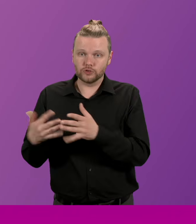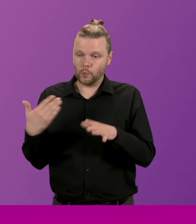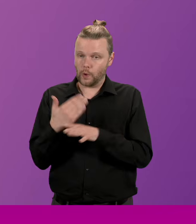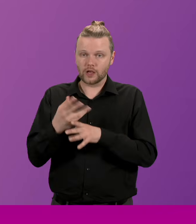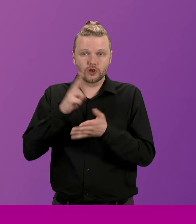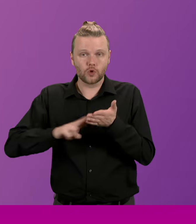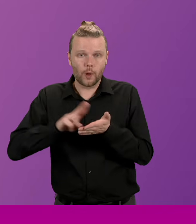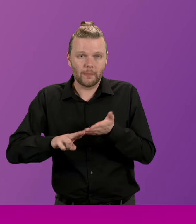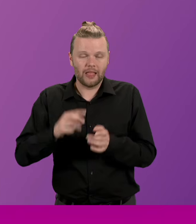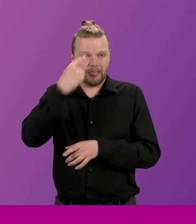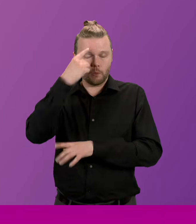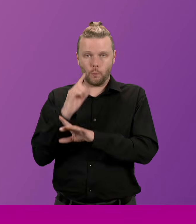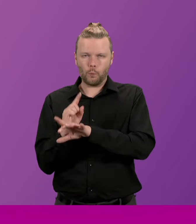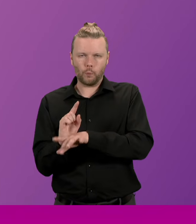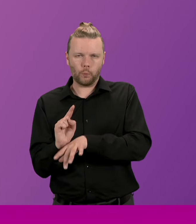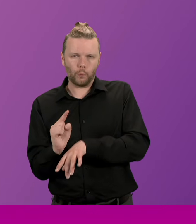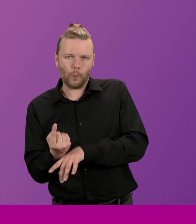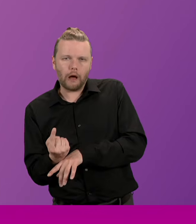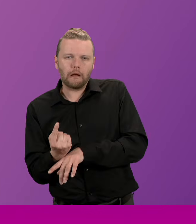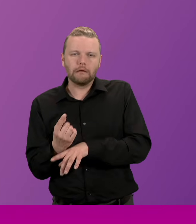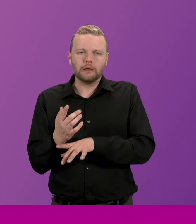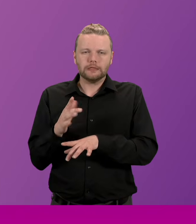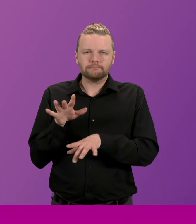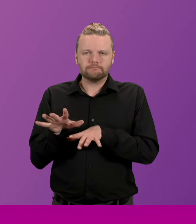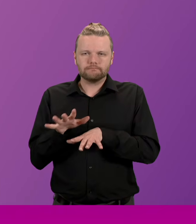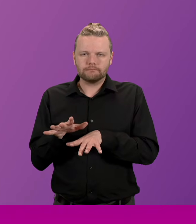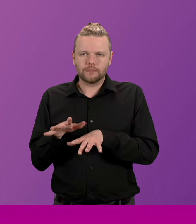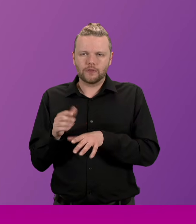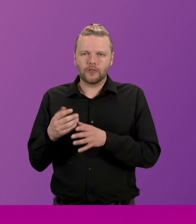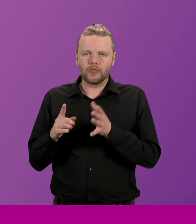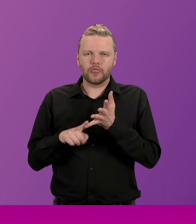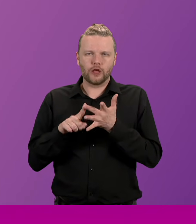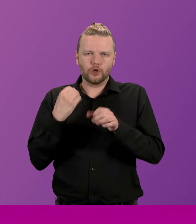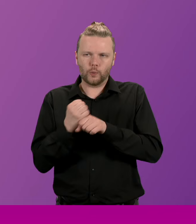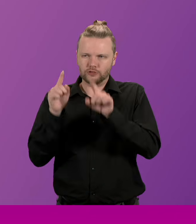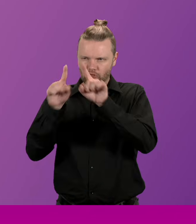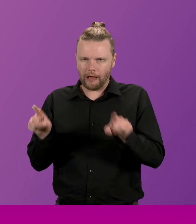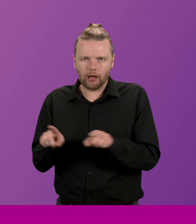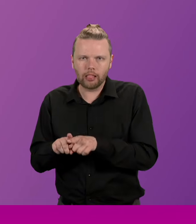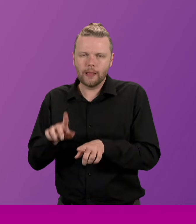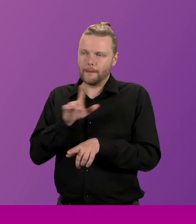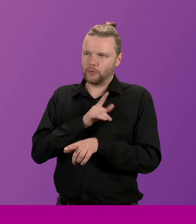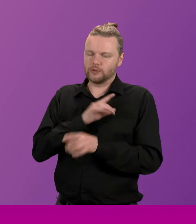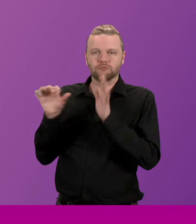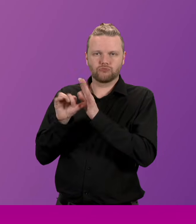with the exception of the Uig triangle, which is not operating normally because of the mechanical